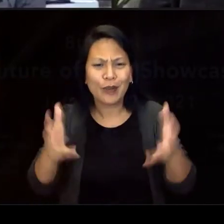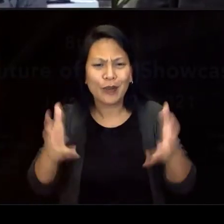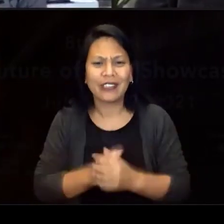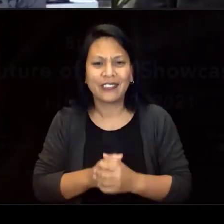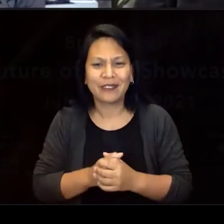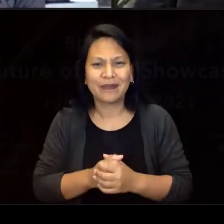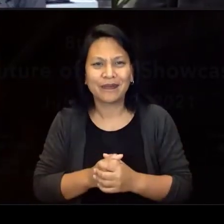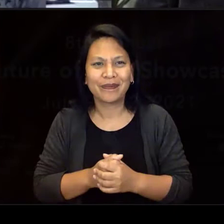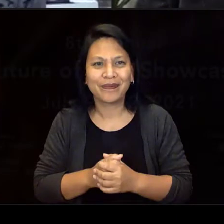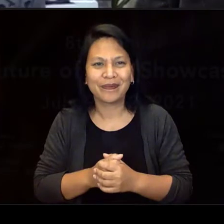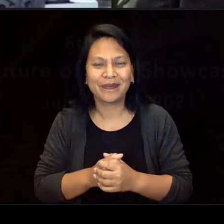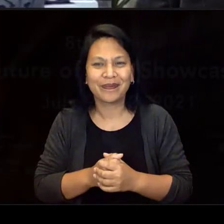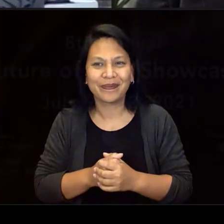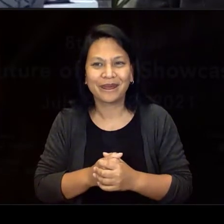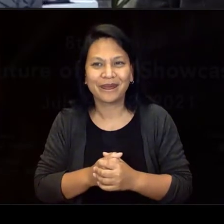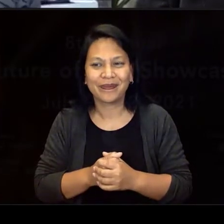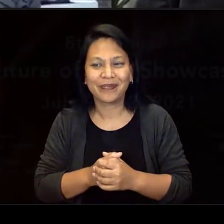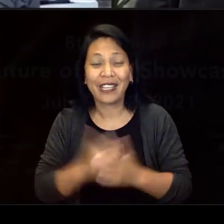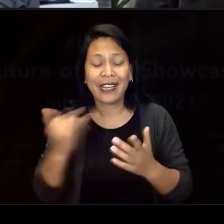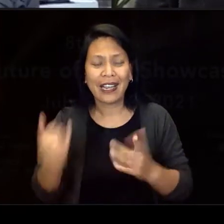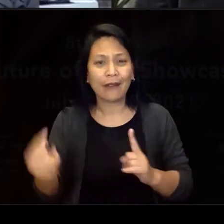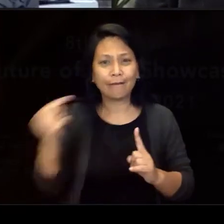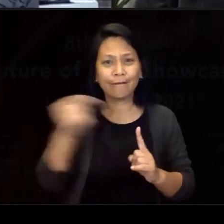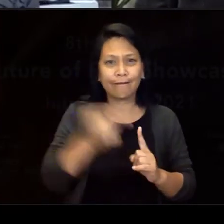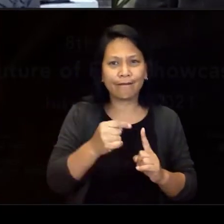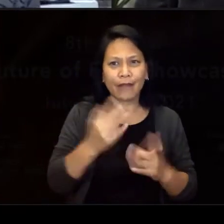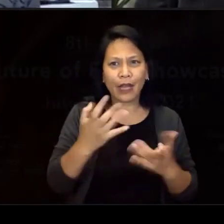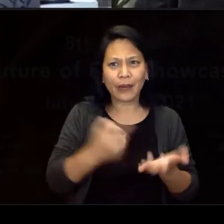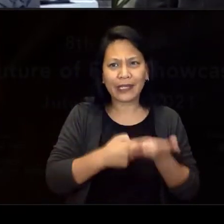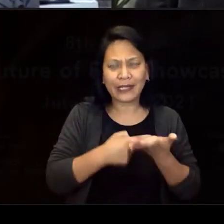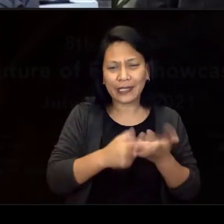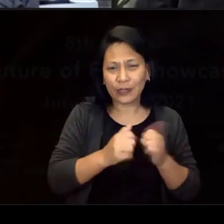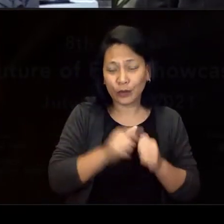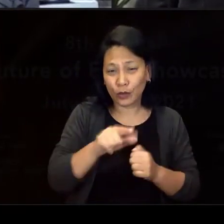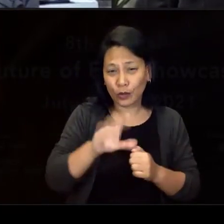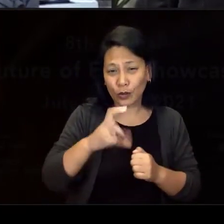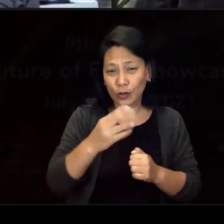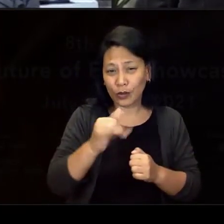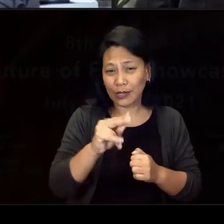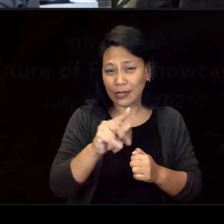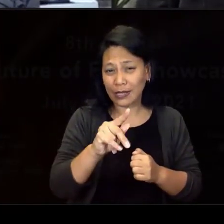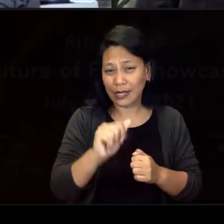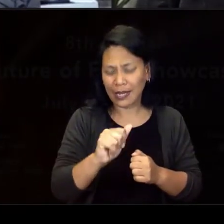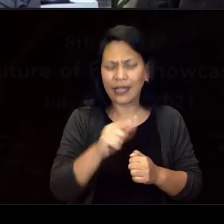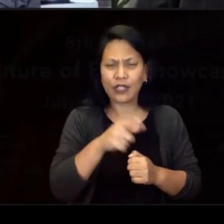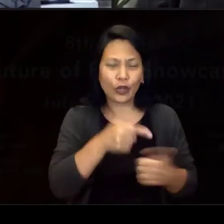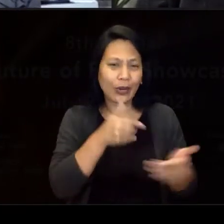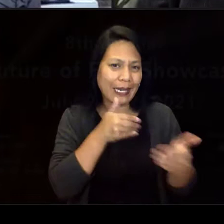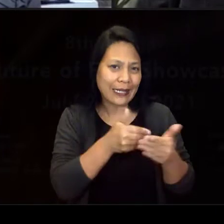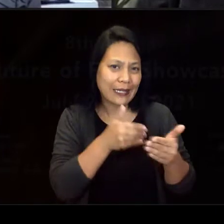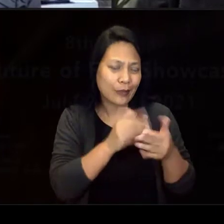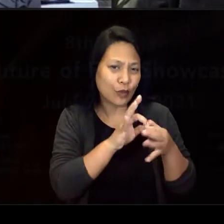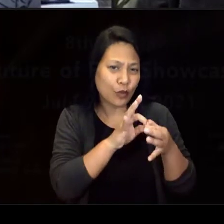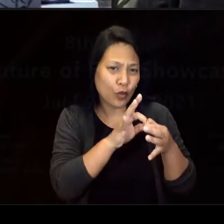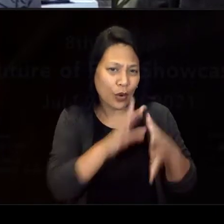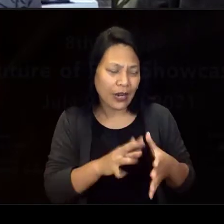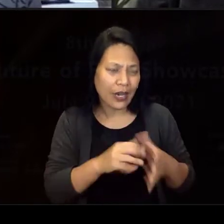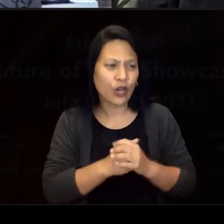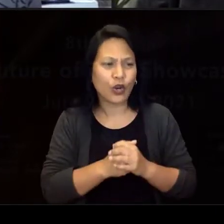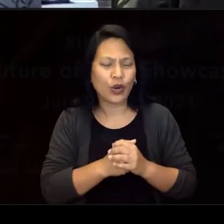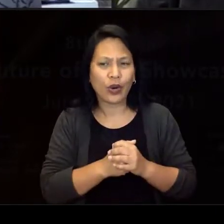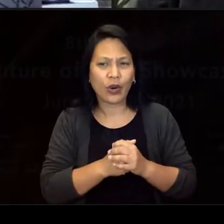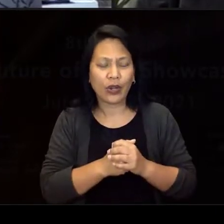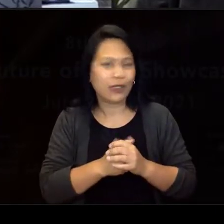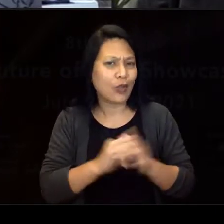I want to kind of circle back to being an intimacy coordinator and you know, how folks, first of all, become accredited with it.